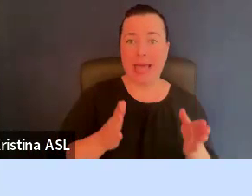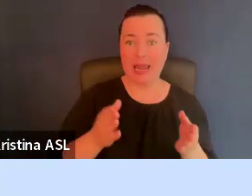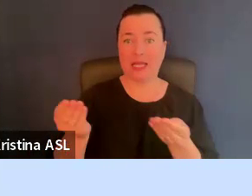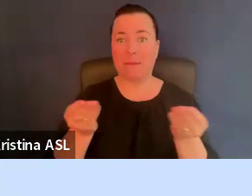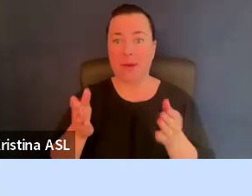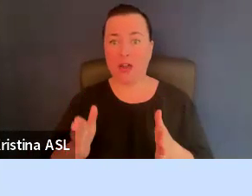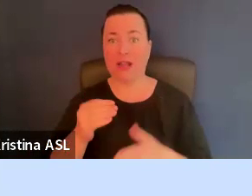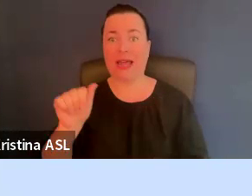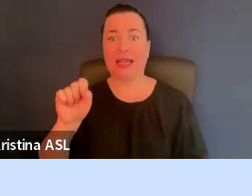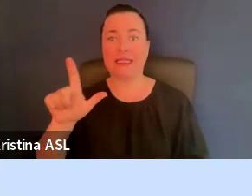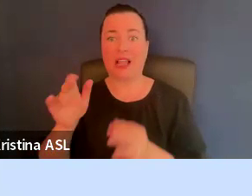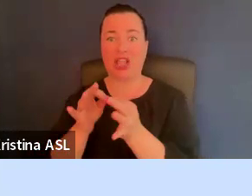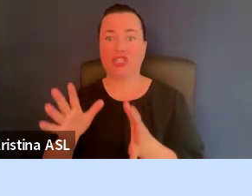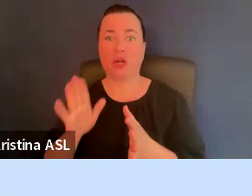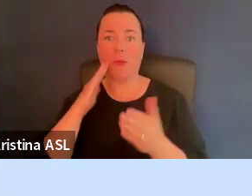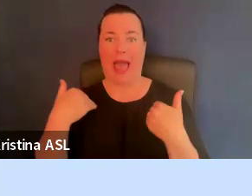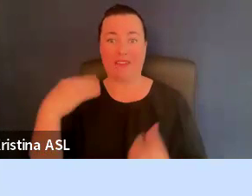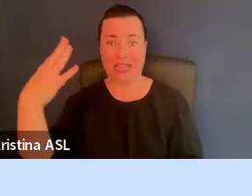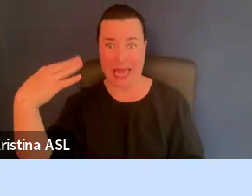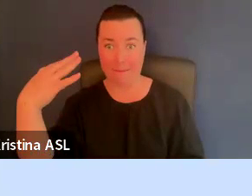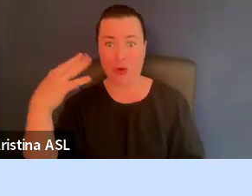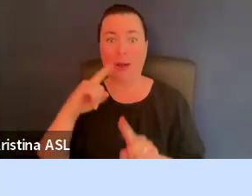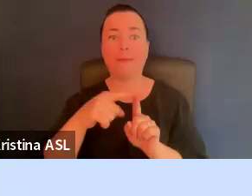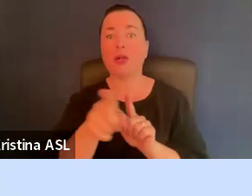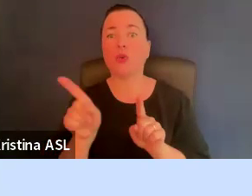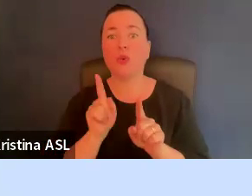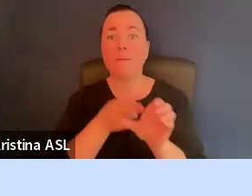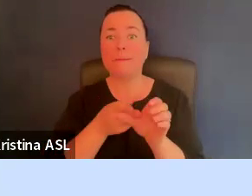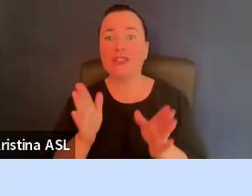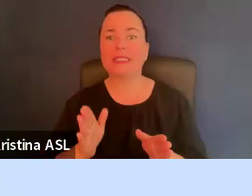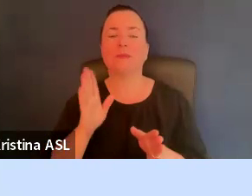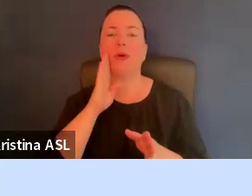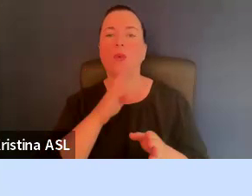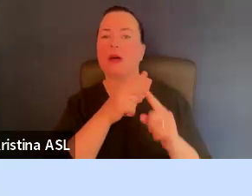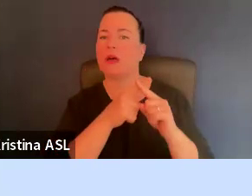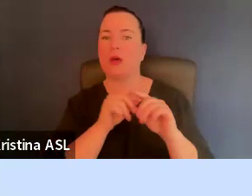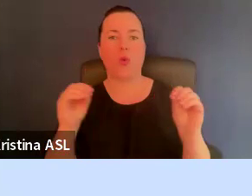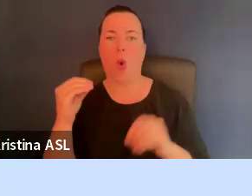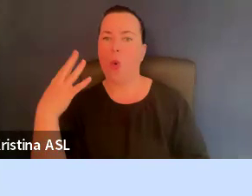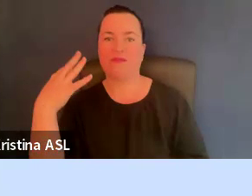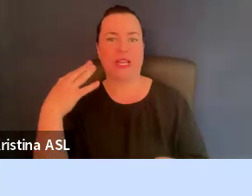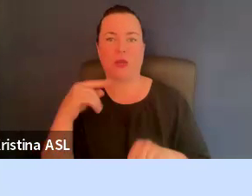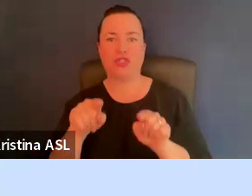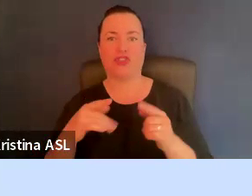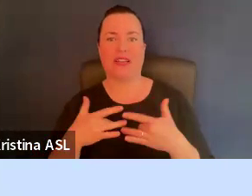You will be muted throughout the event. The webinar is being recorded, and you'll receive a link